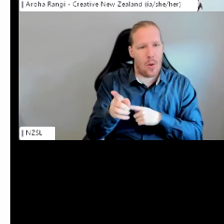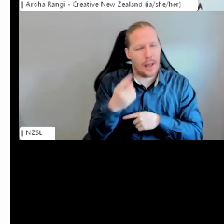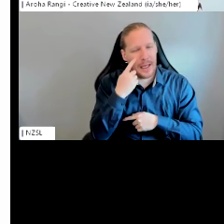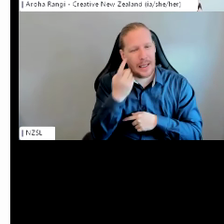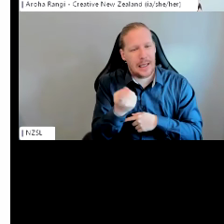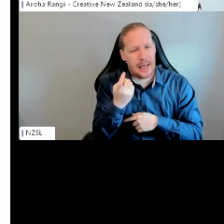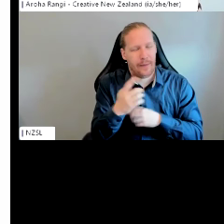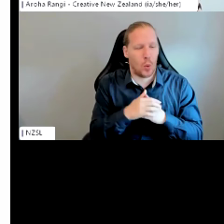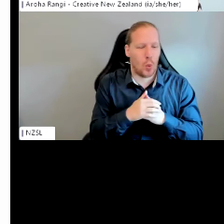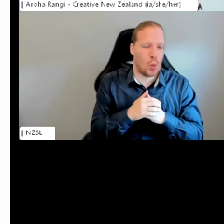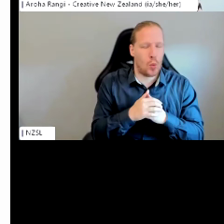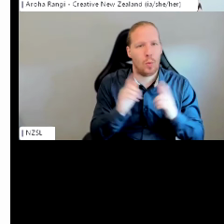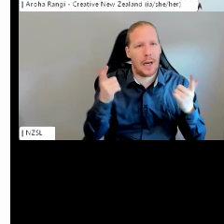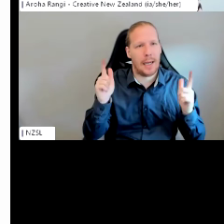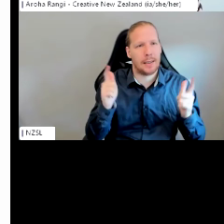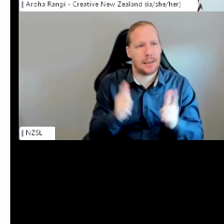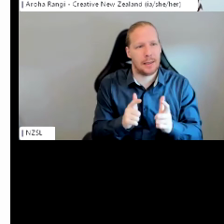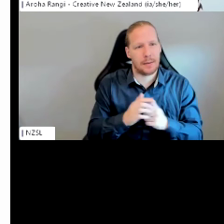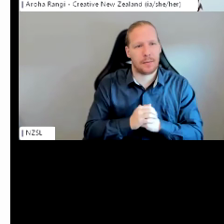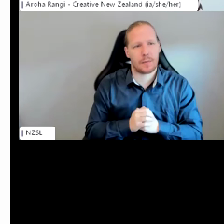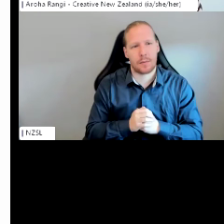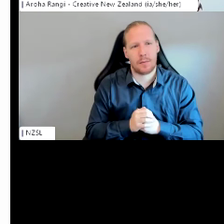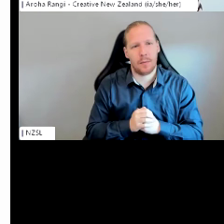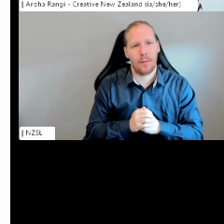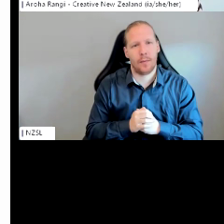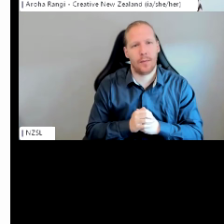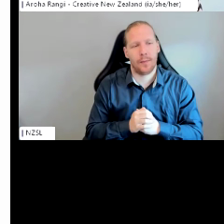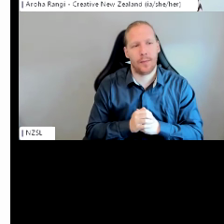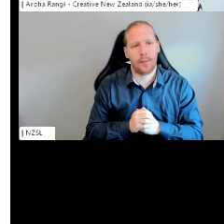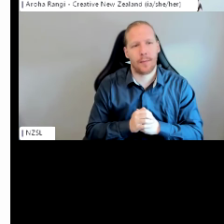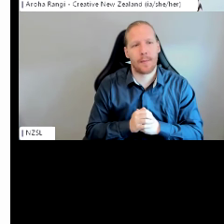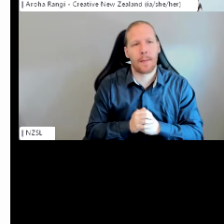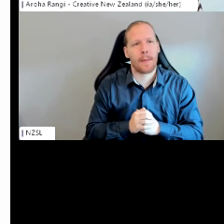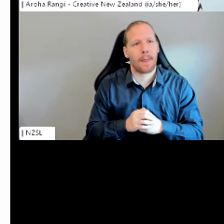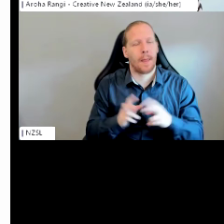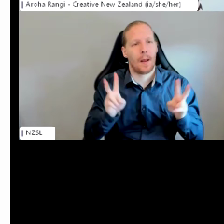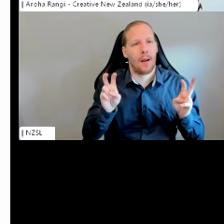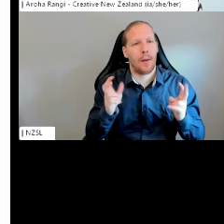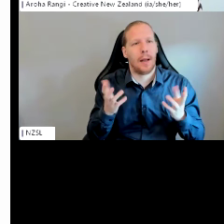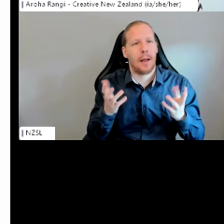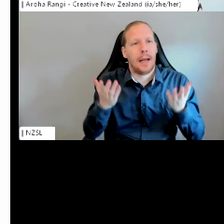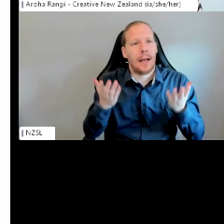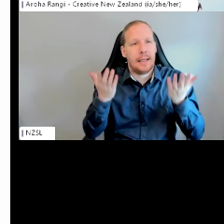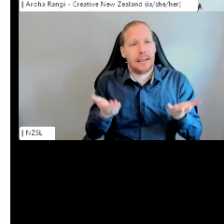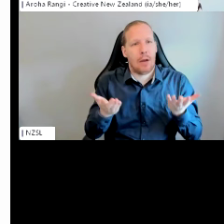a decline in what would what we'd call the current market um, across most art forms. current market